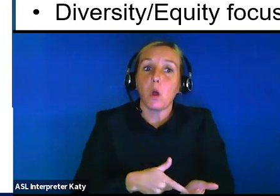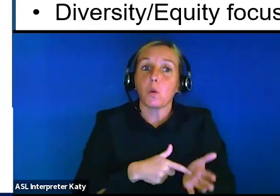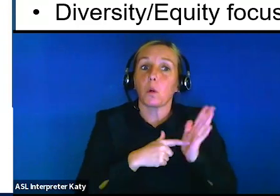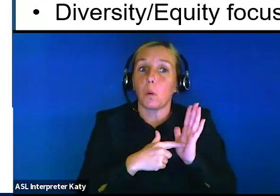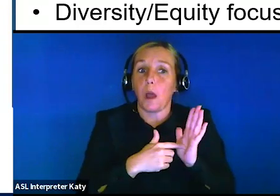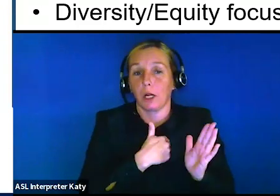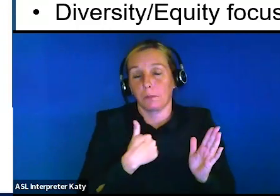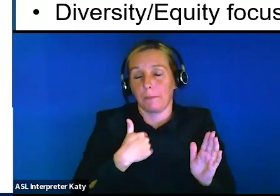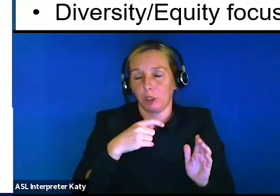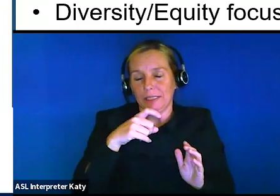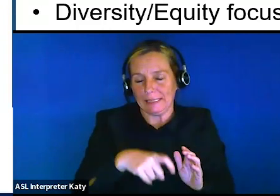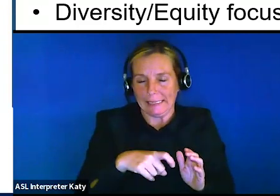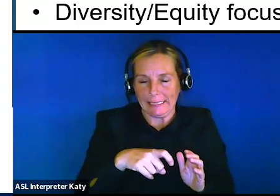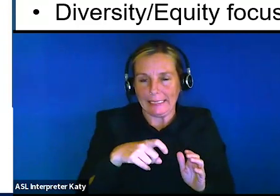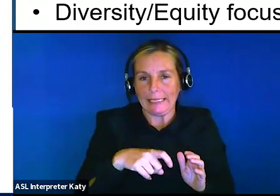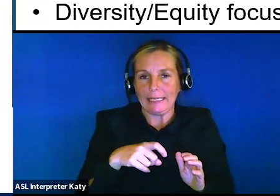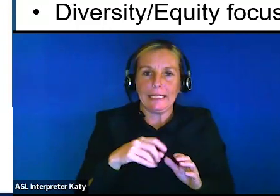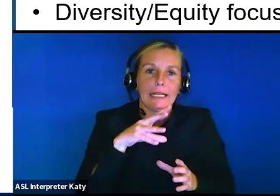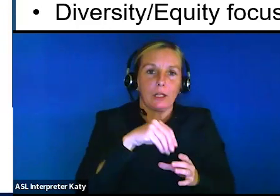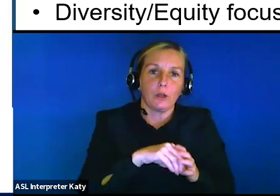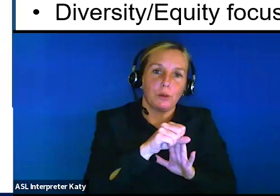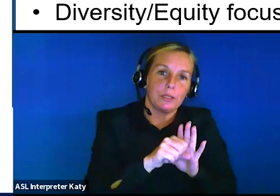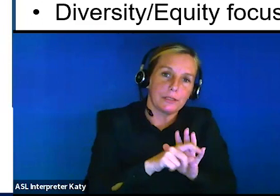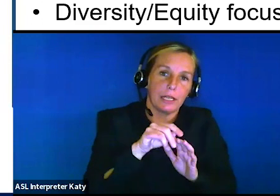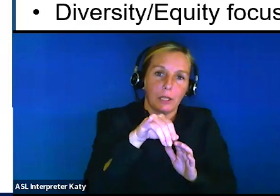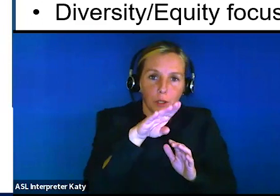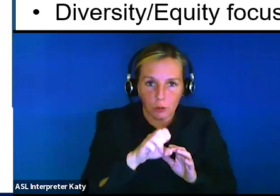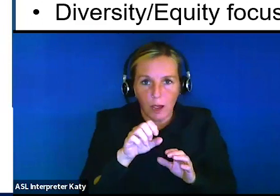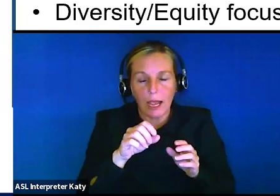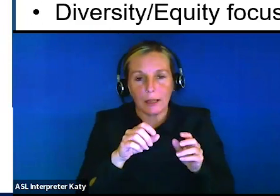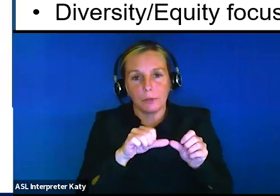including the State/Tribe/ Territory Mental Health Authority,